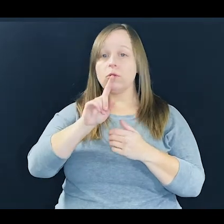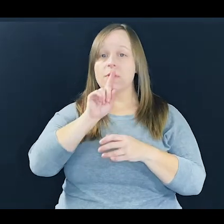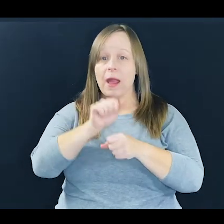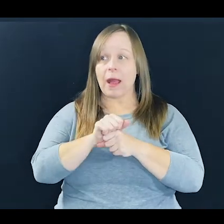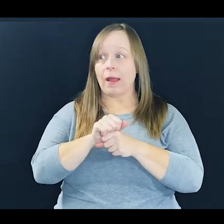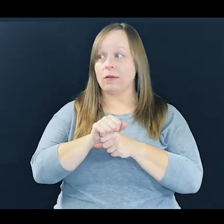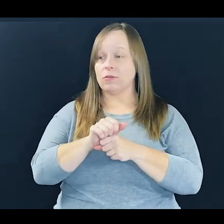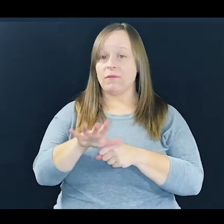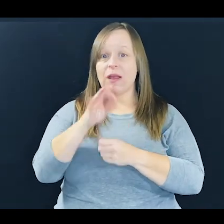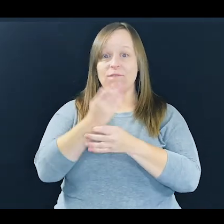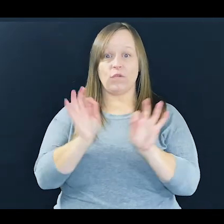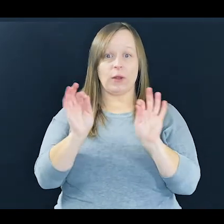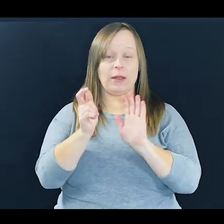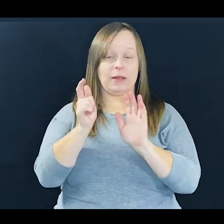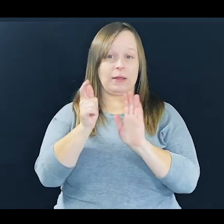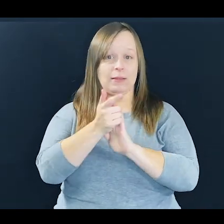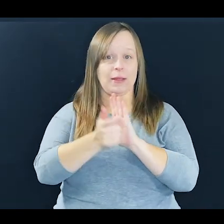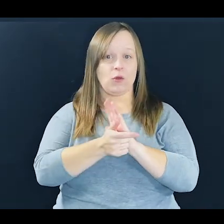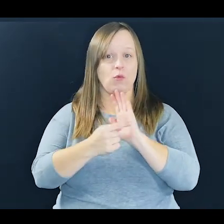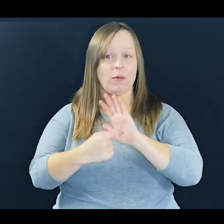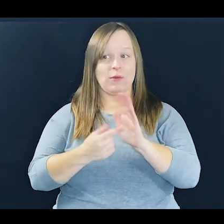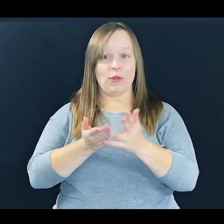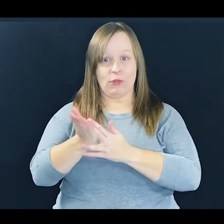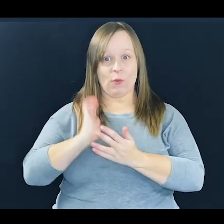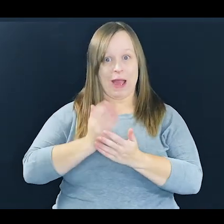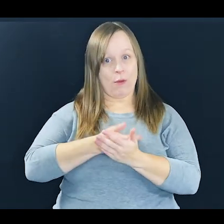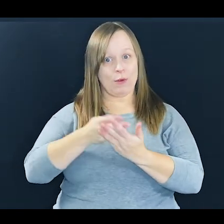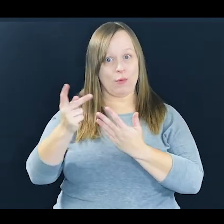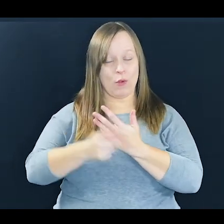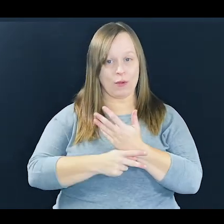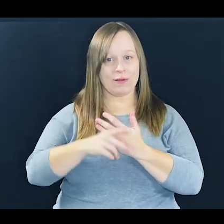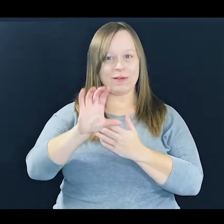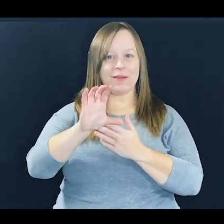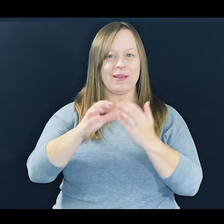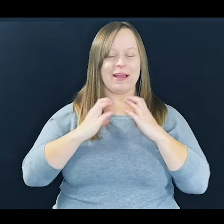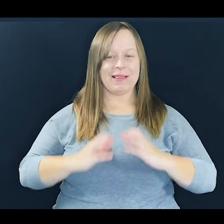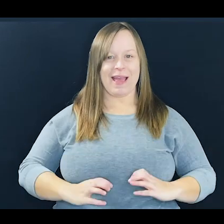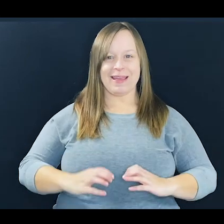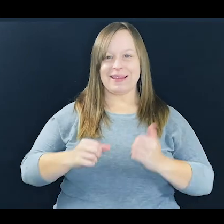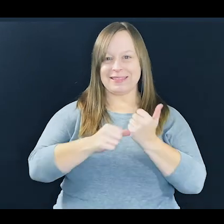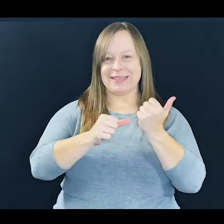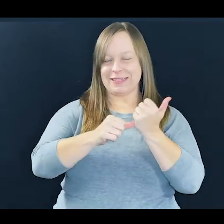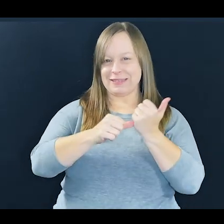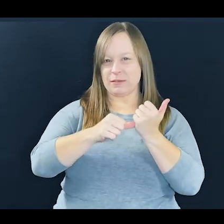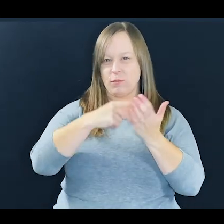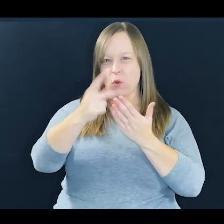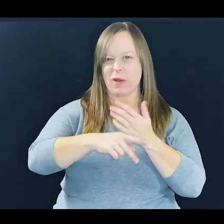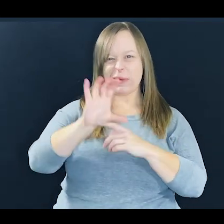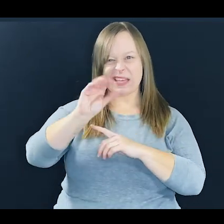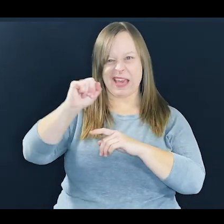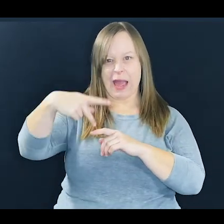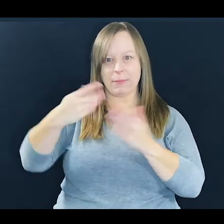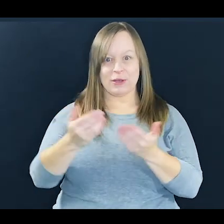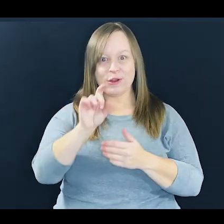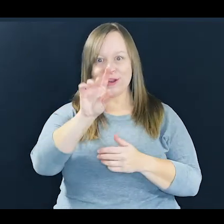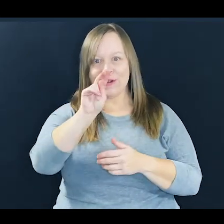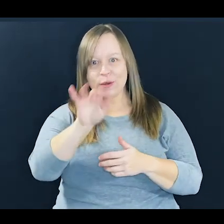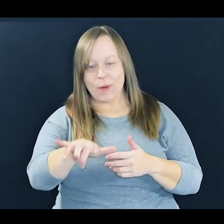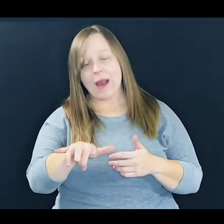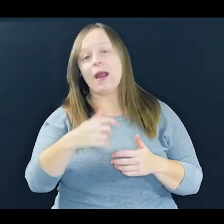find free legal representation through our program, the Client Assistance Program, or CAP, here at DRNY.